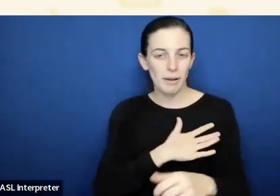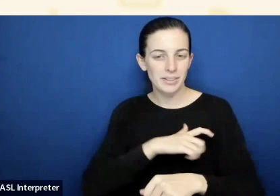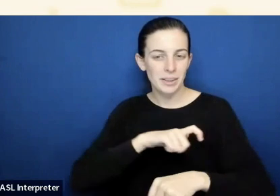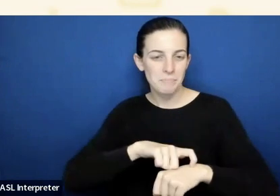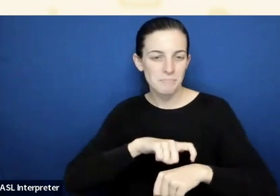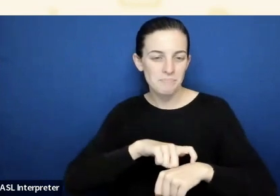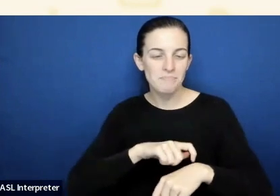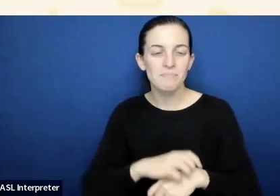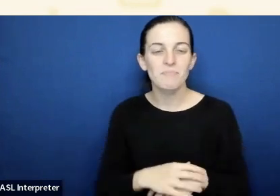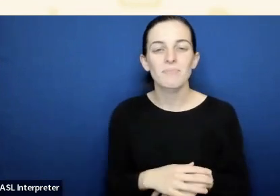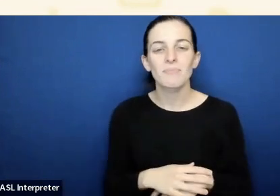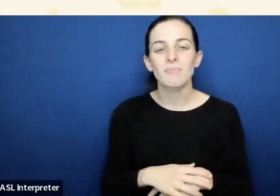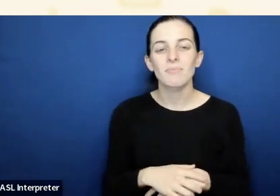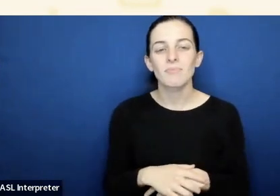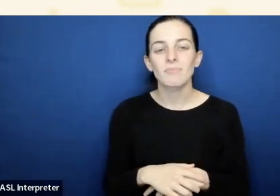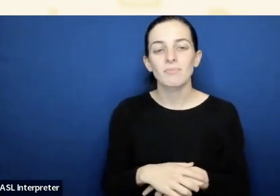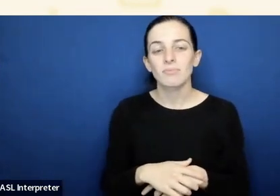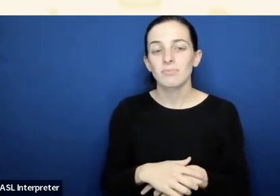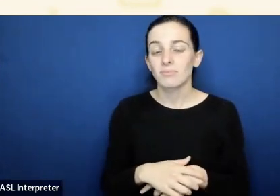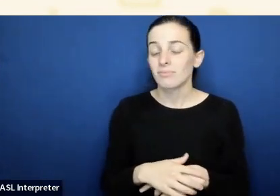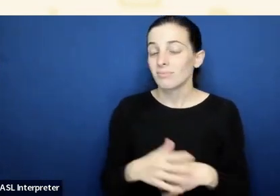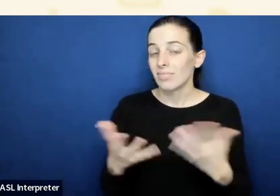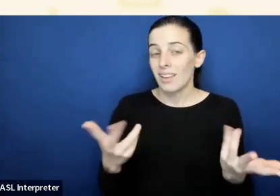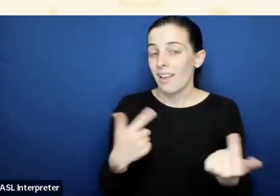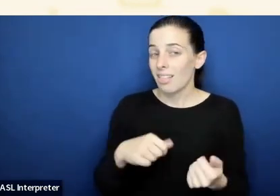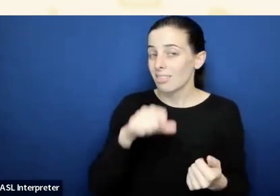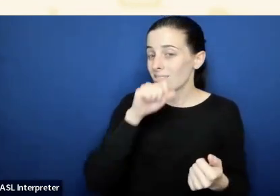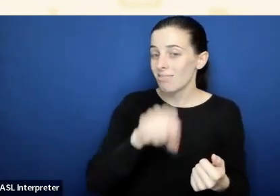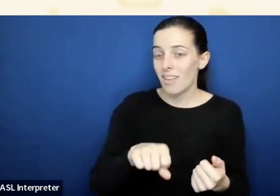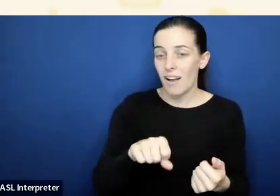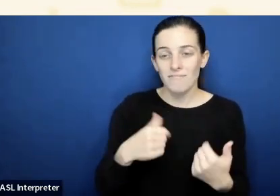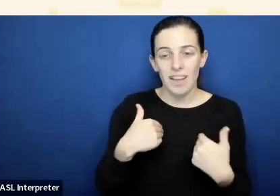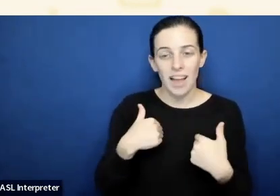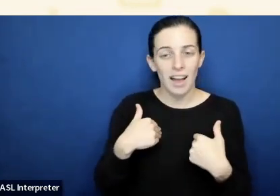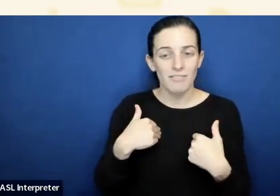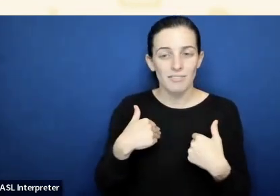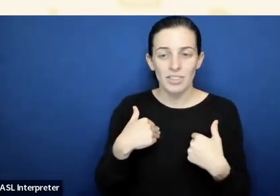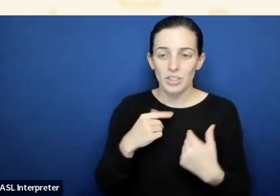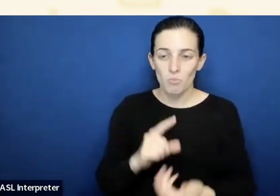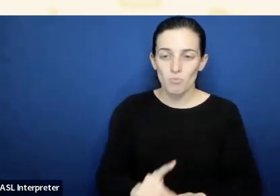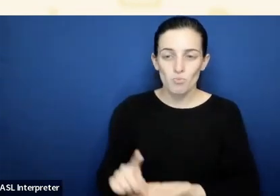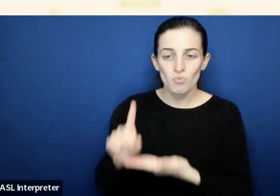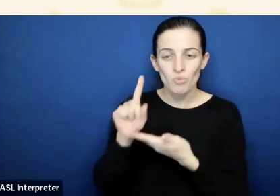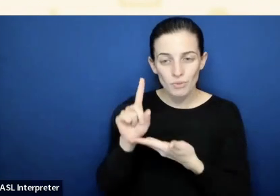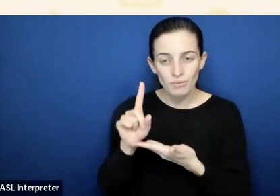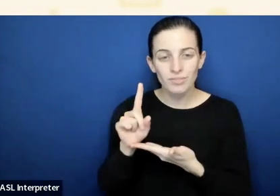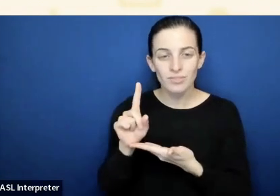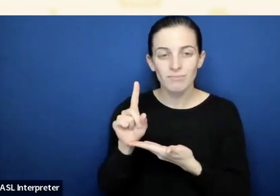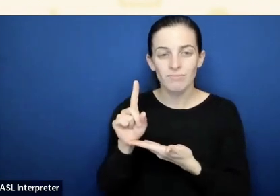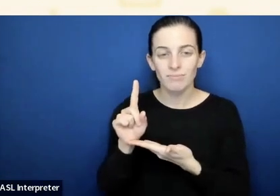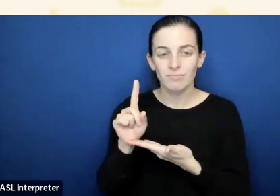And I love that I have the privilege to be a partner